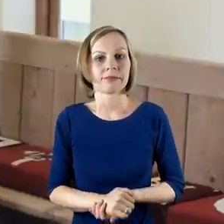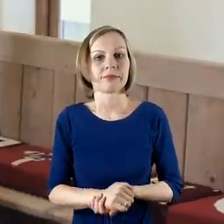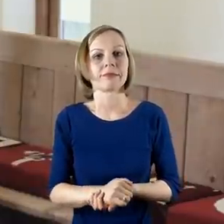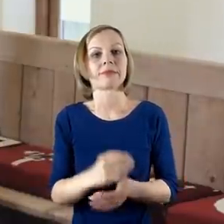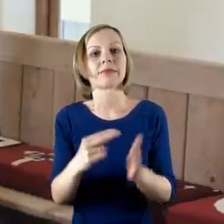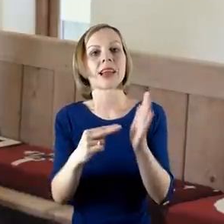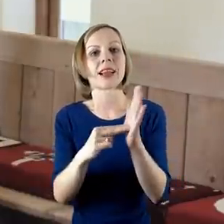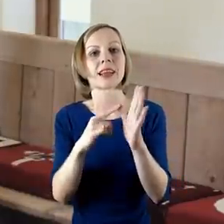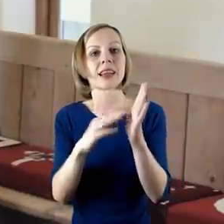Namaste.